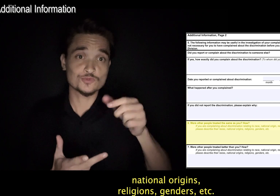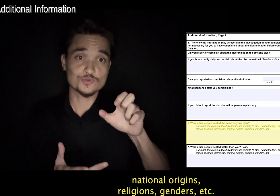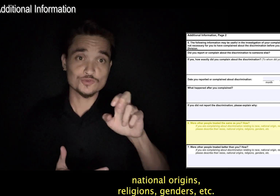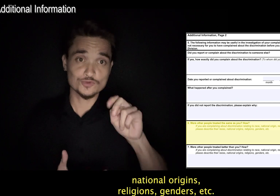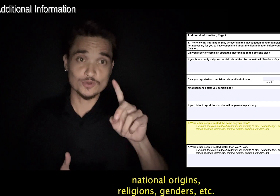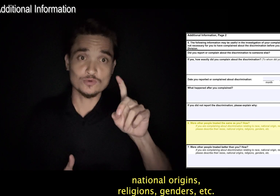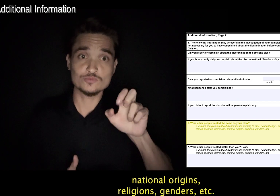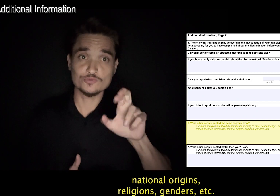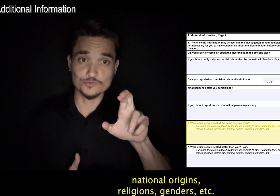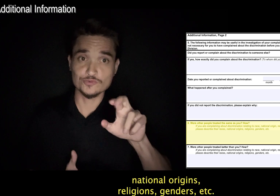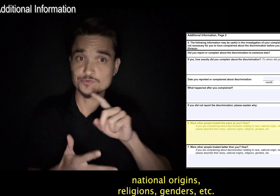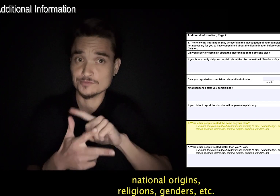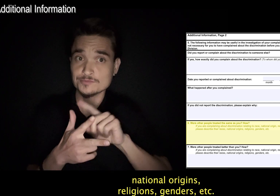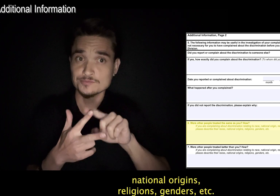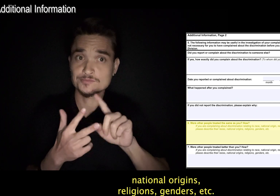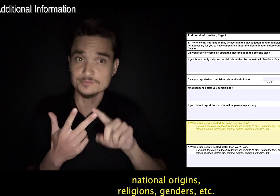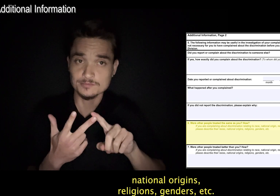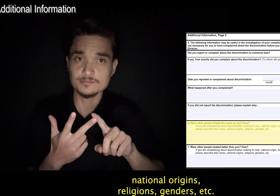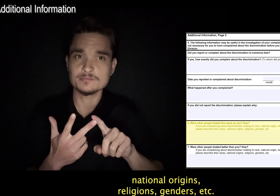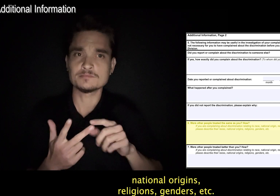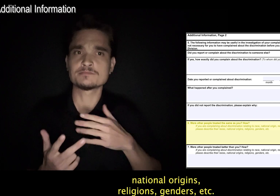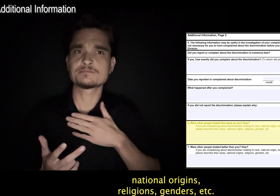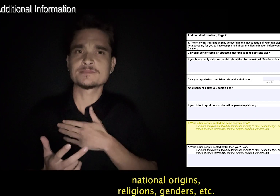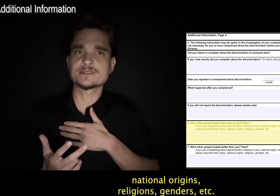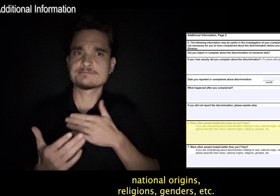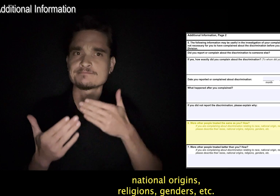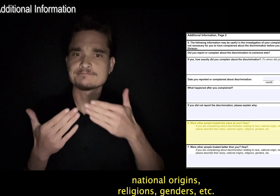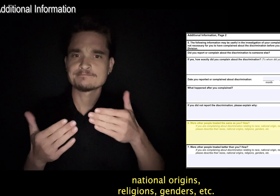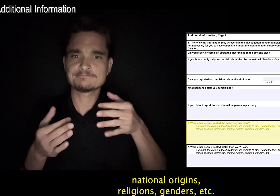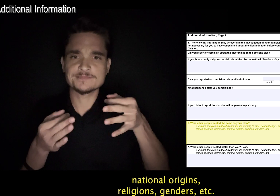national origins, religions, genders, etc.